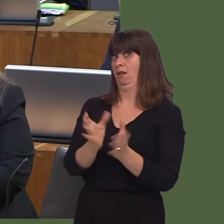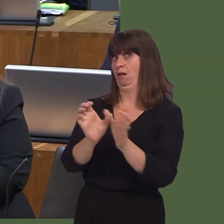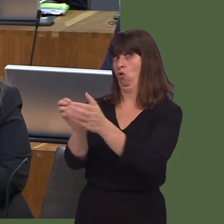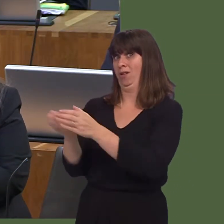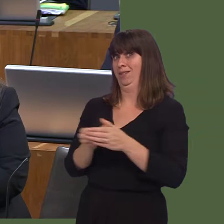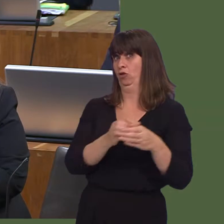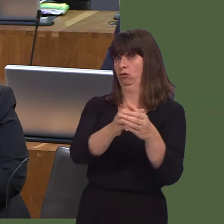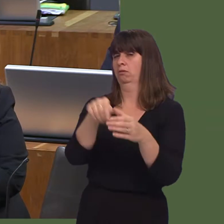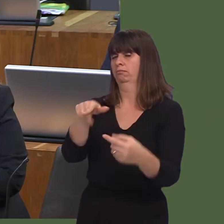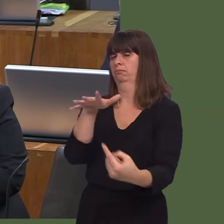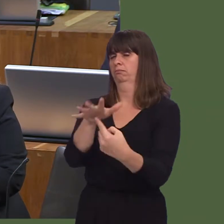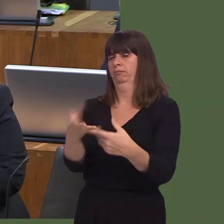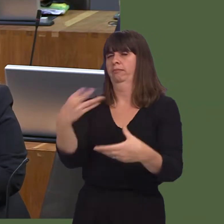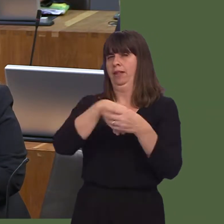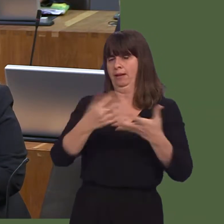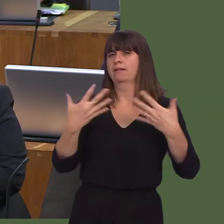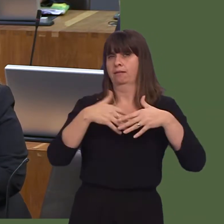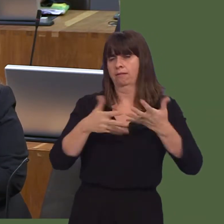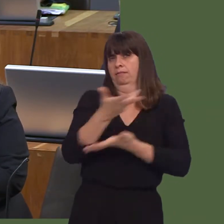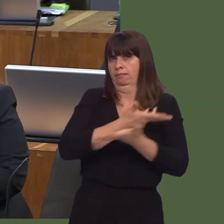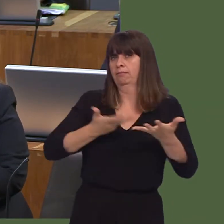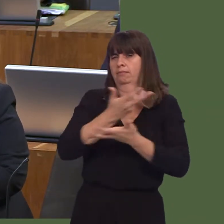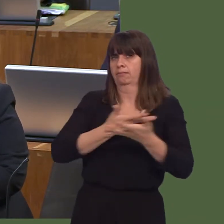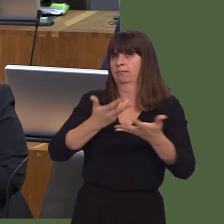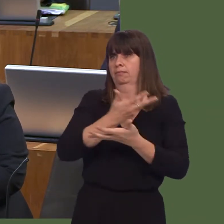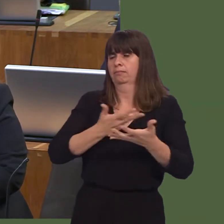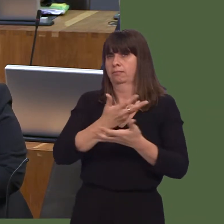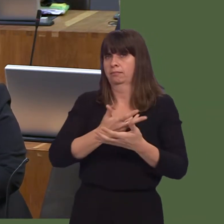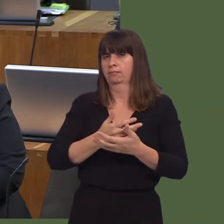Social care is, of course, a key national priority for this Government and we absolutely